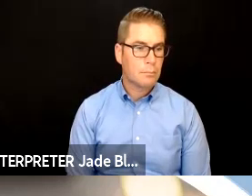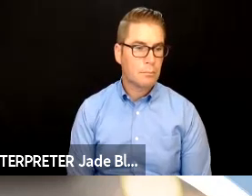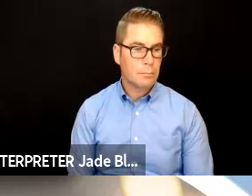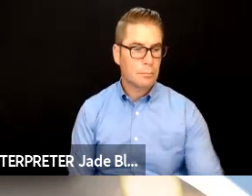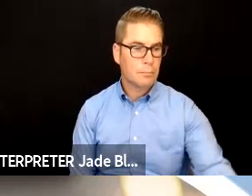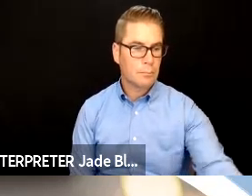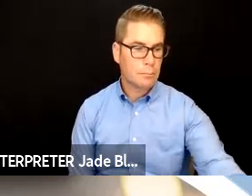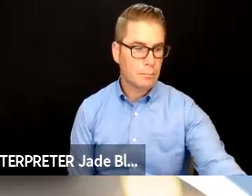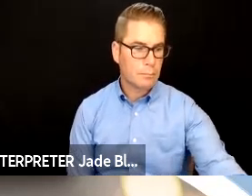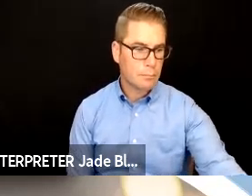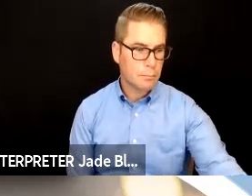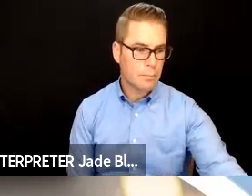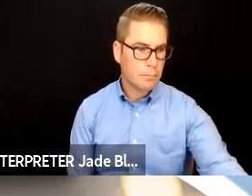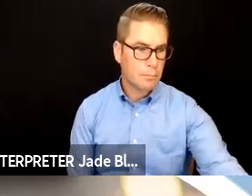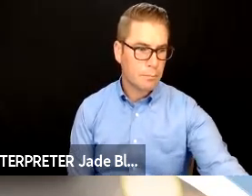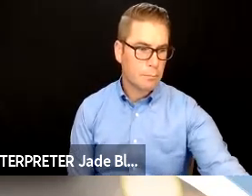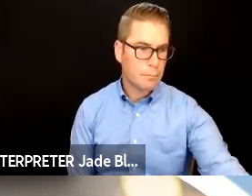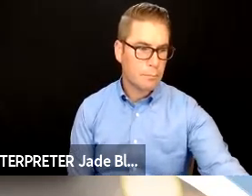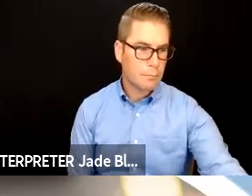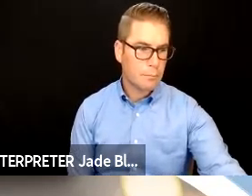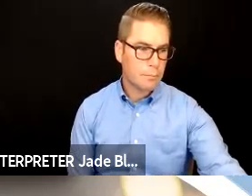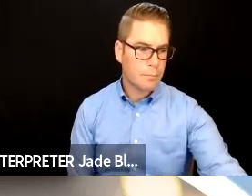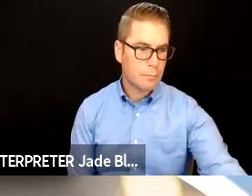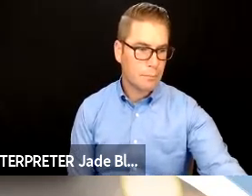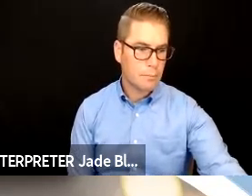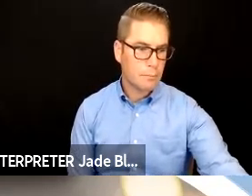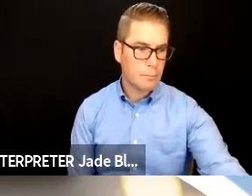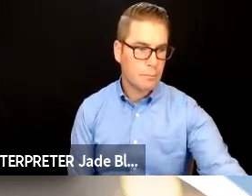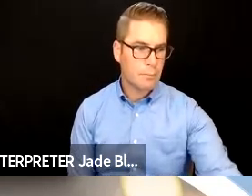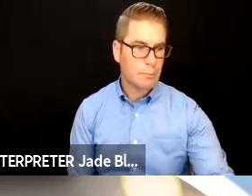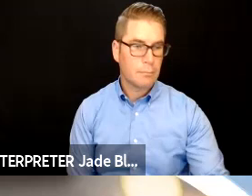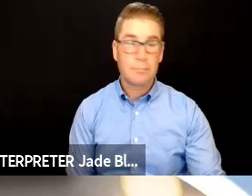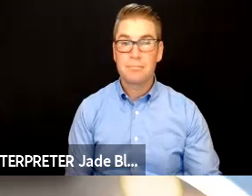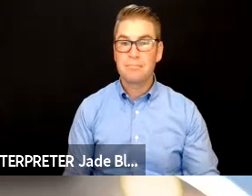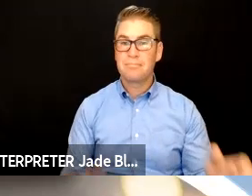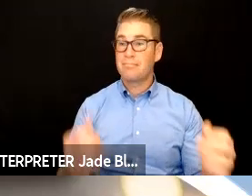Susi Nitzel: So welcome, everybody. I'm so glad to see you guys are already engaging the chat a few housekeeping.